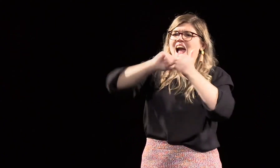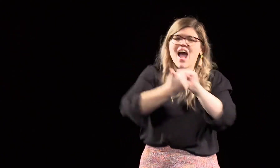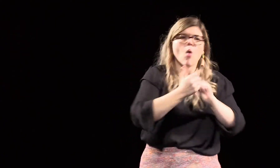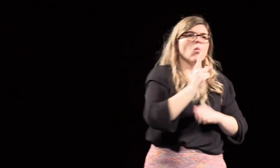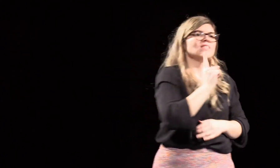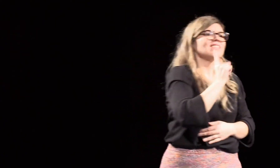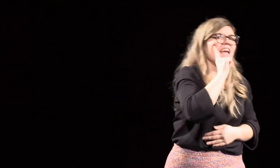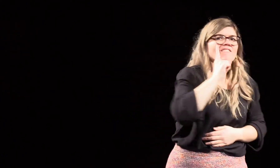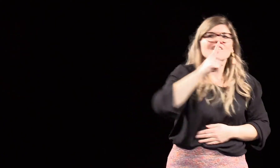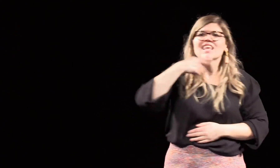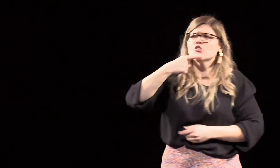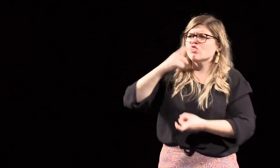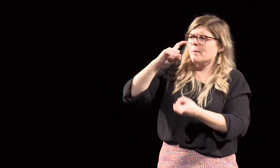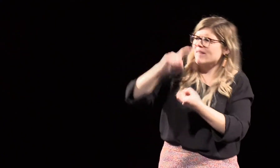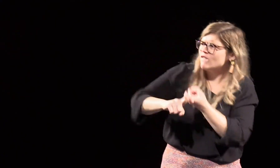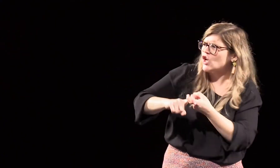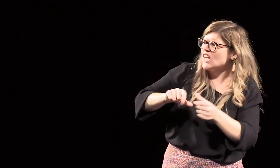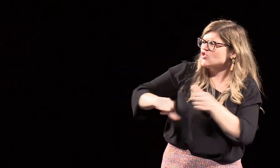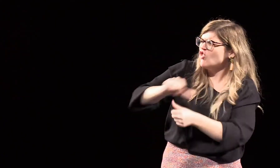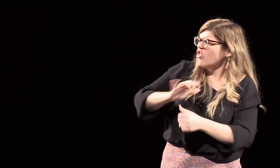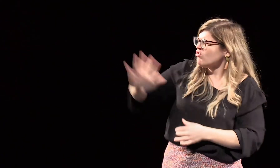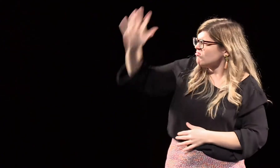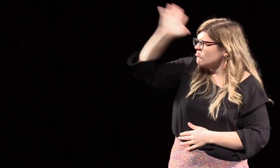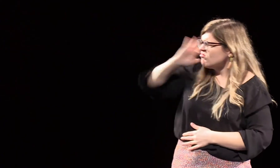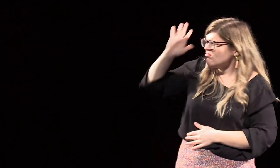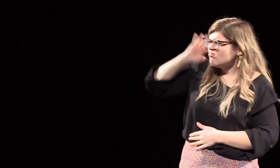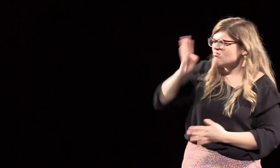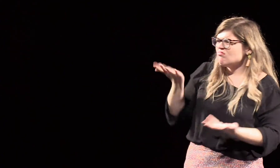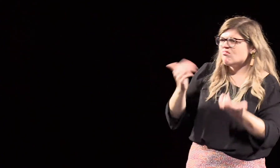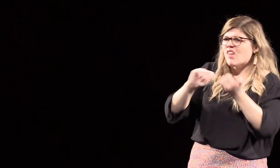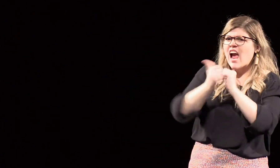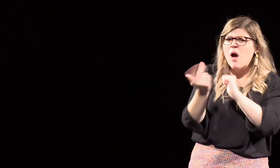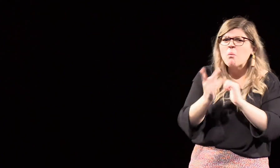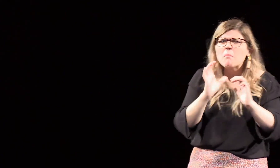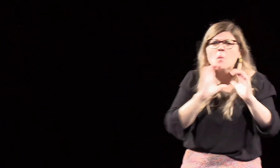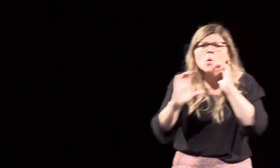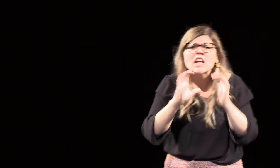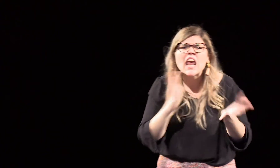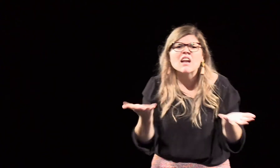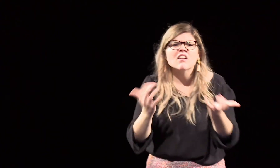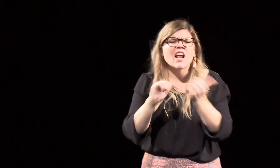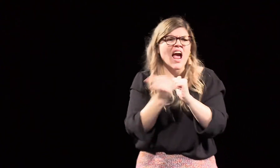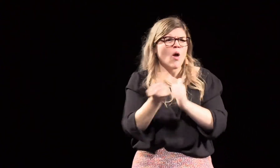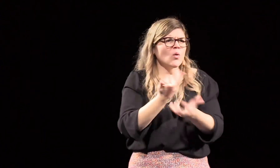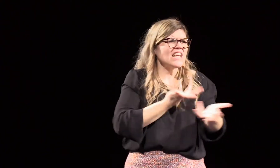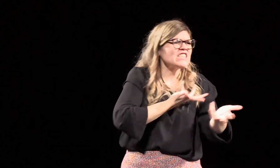deaf and hearing friendships in the 19th century. There's no evidence as to how